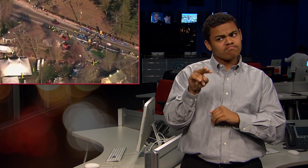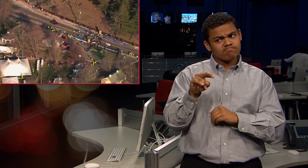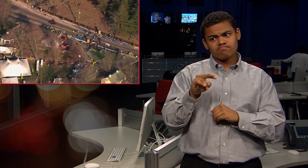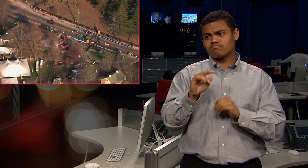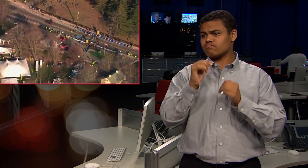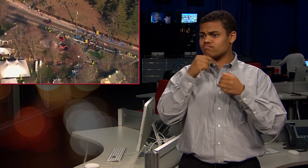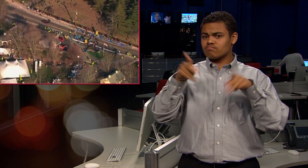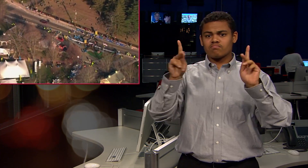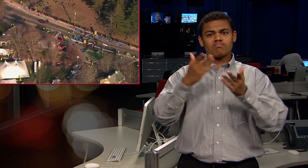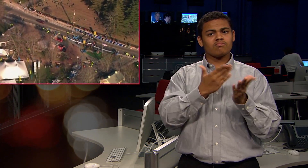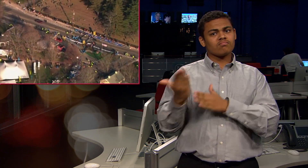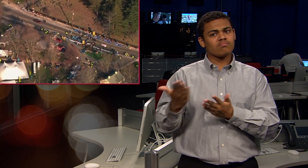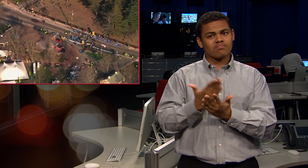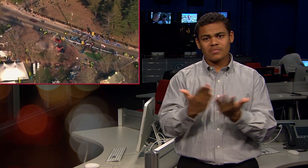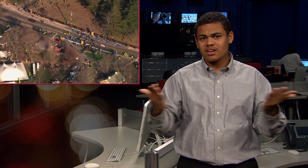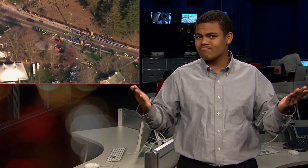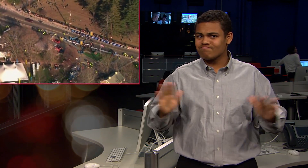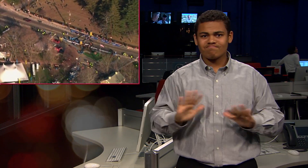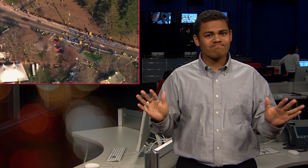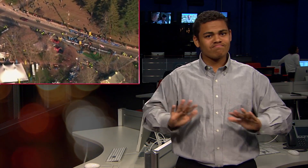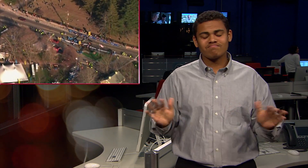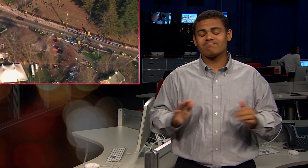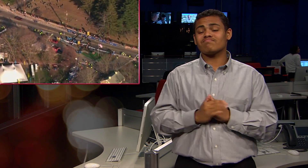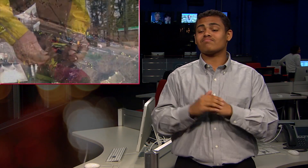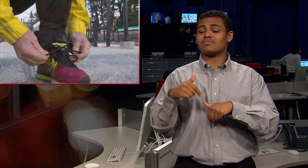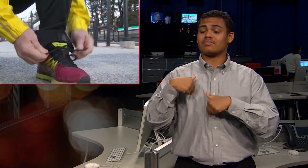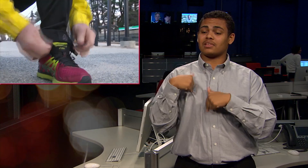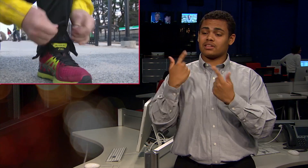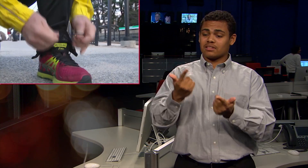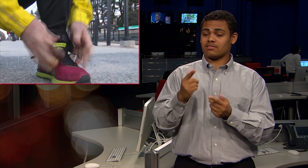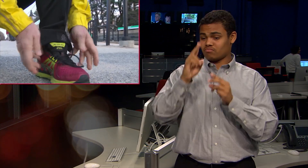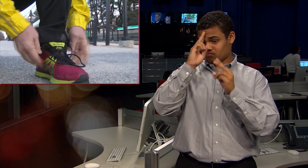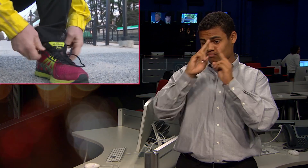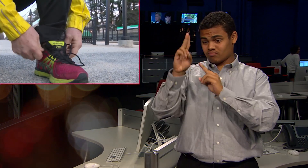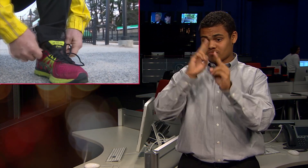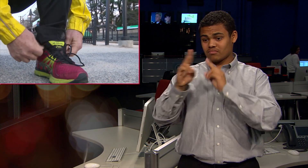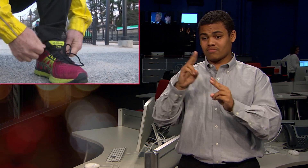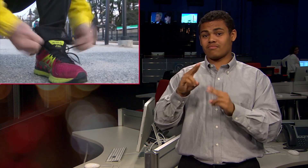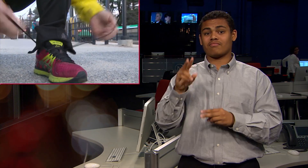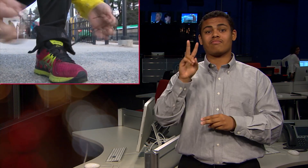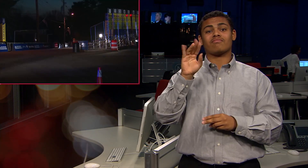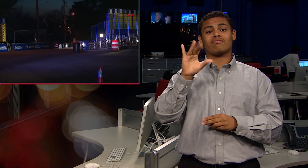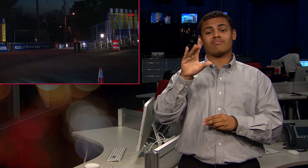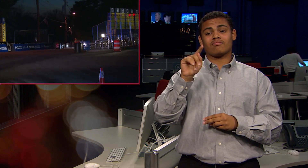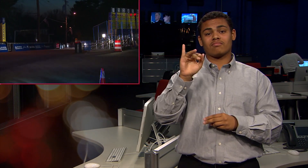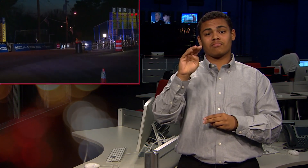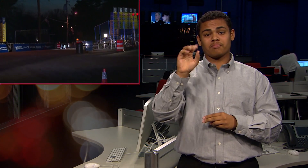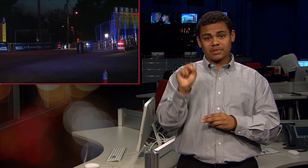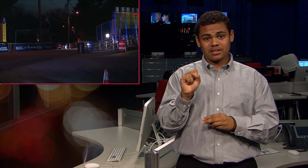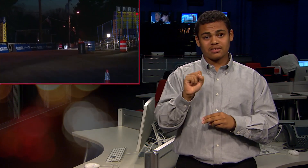AND SPECTATORS. DURING THIS LAST YEAR, IN TRIBUTES TO THE VICTIMS, THE CITY HAS SHOWN